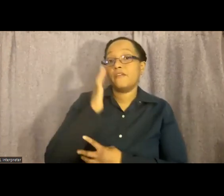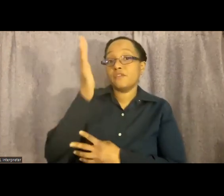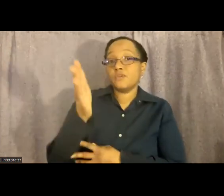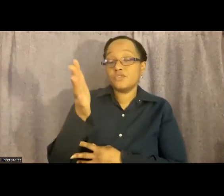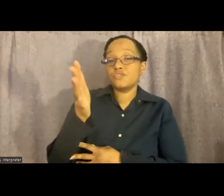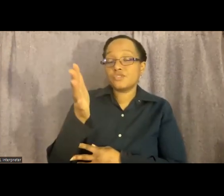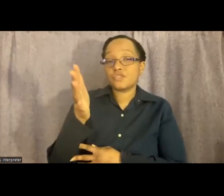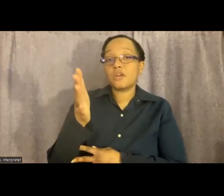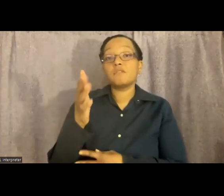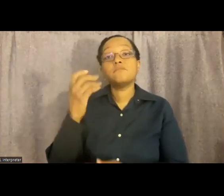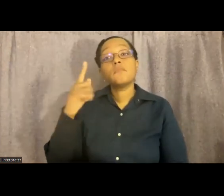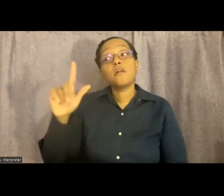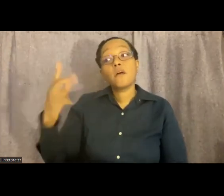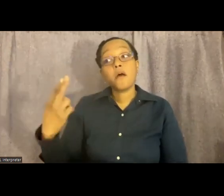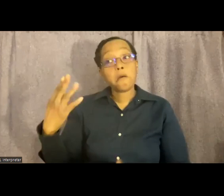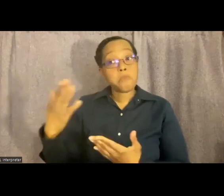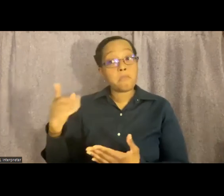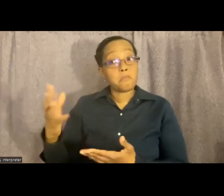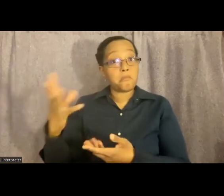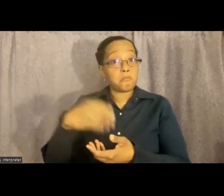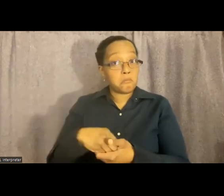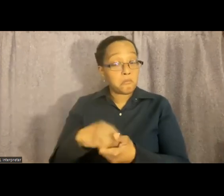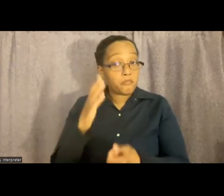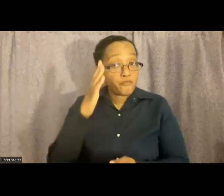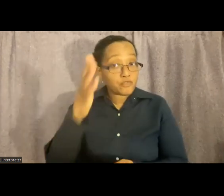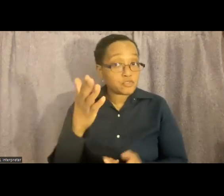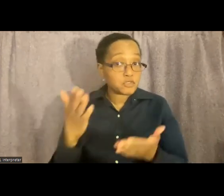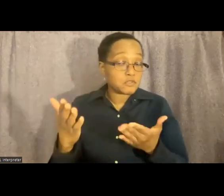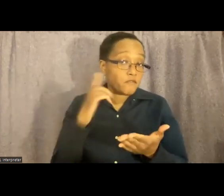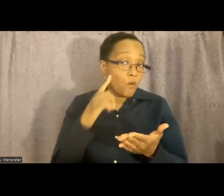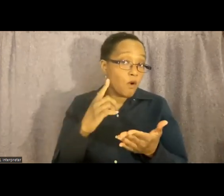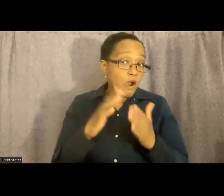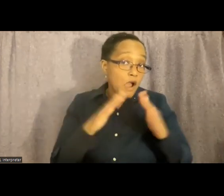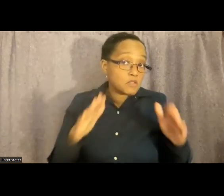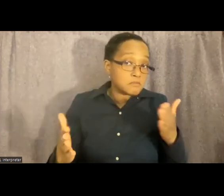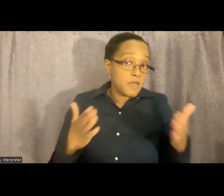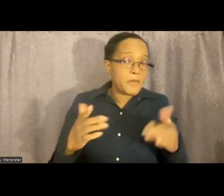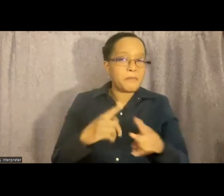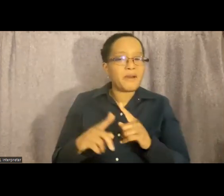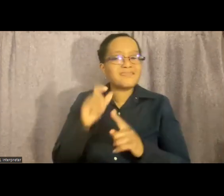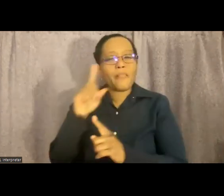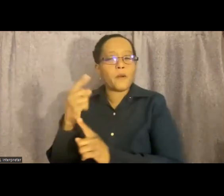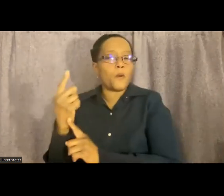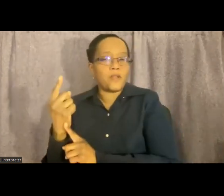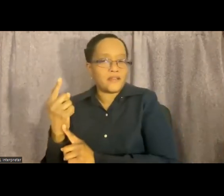Laguna Honda might be an element of the housing infrastructure , but it is not the sole element and cannot be the sole element.